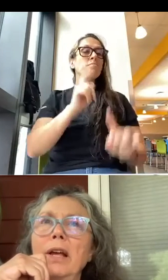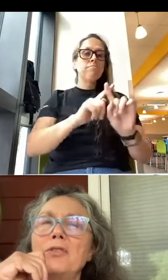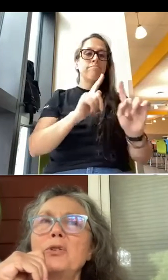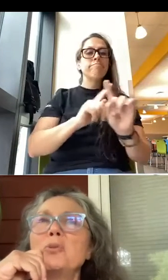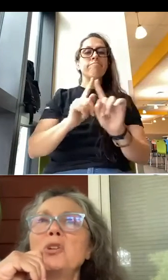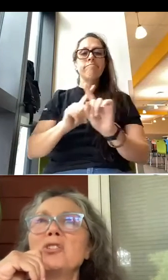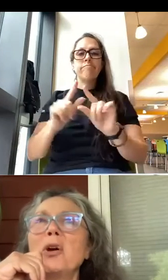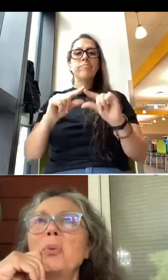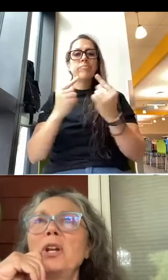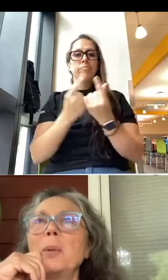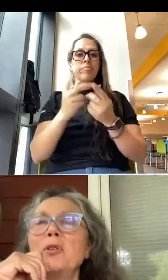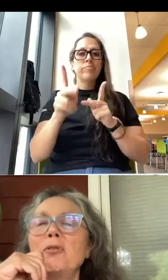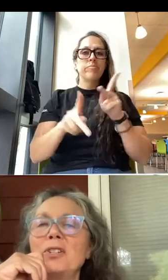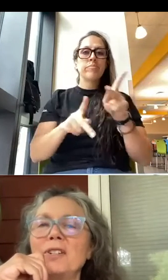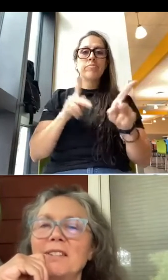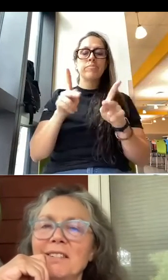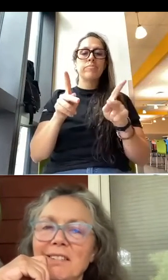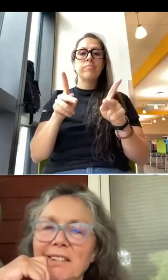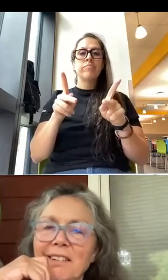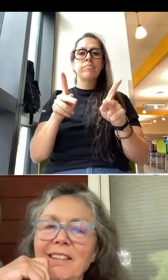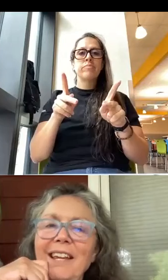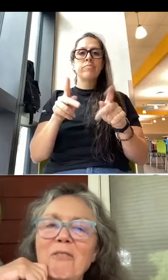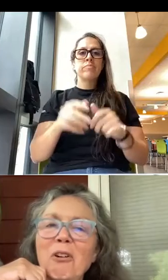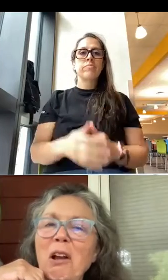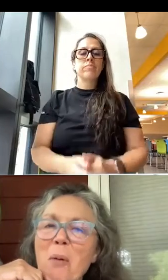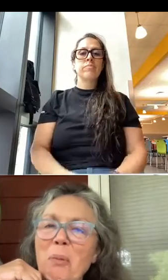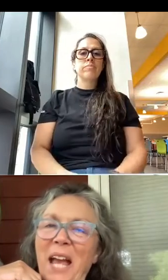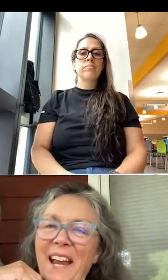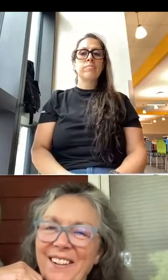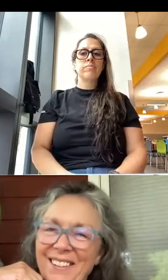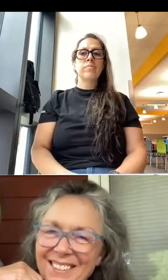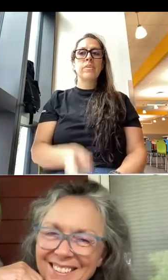As soon as we start putting up divisions they get very complicated!